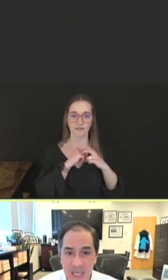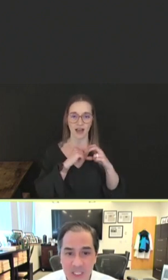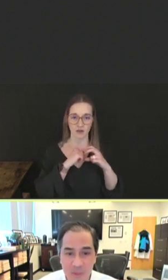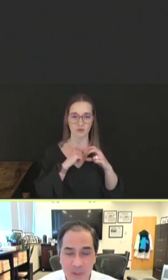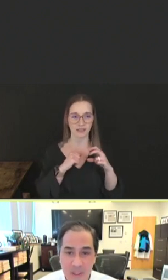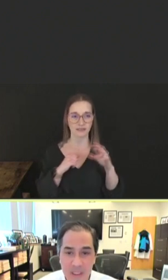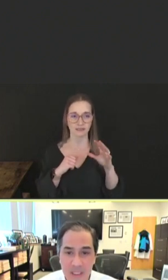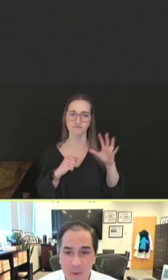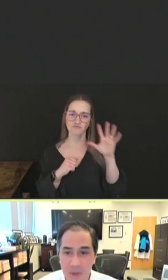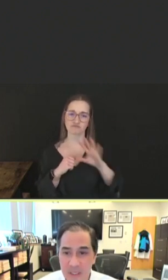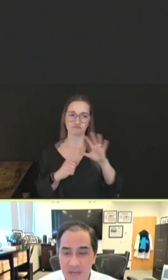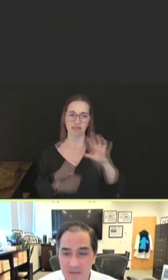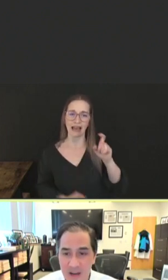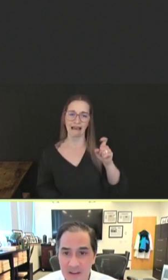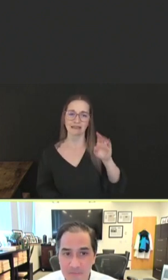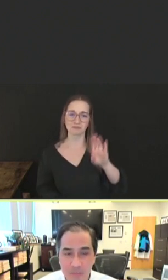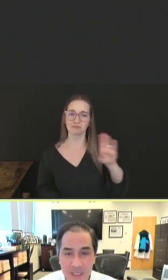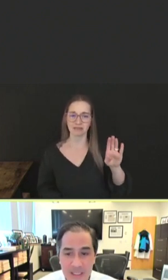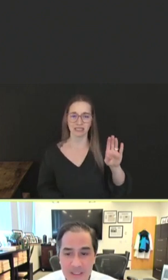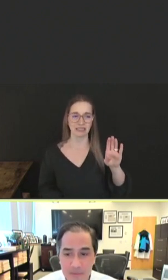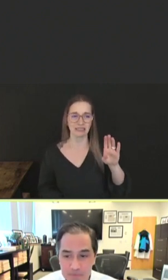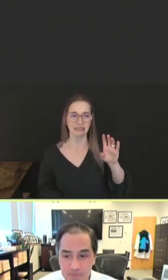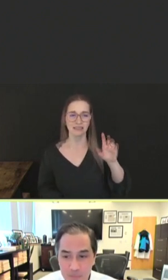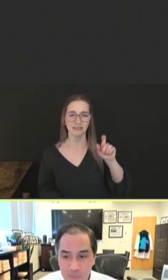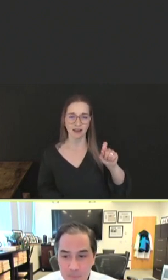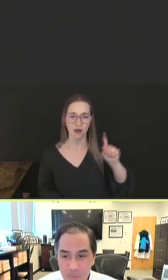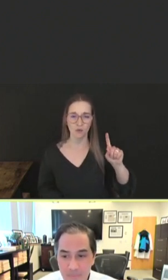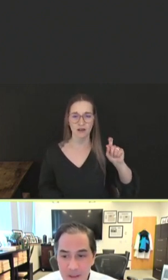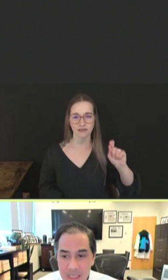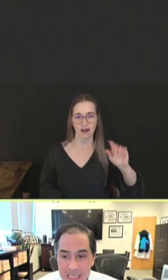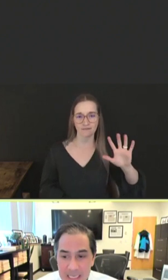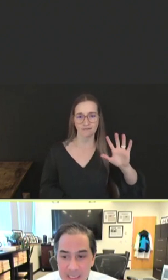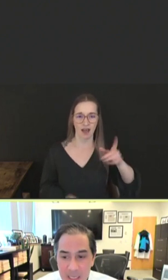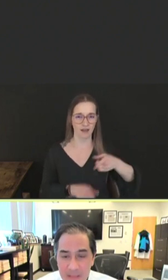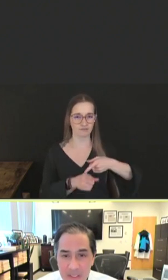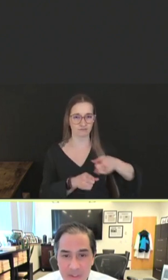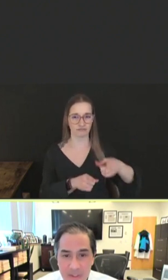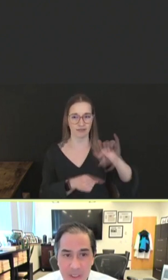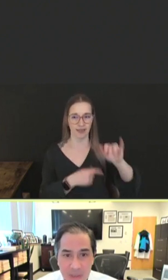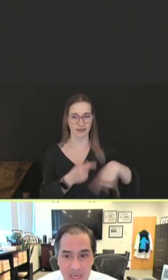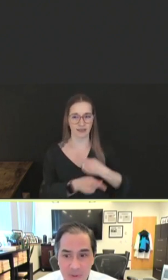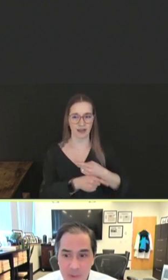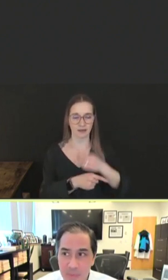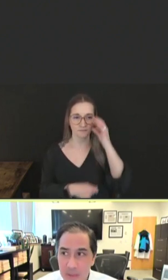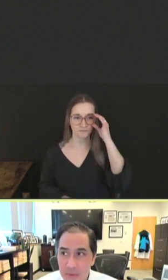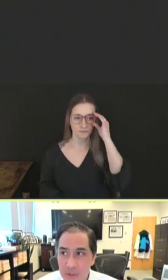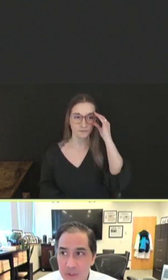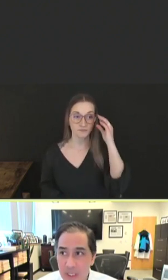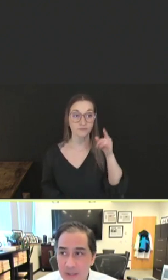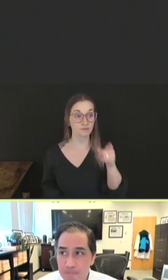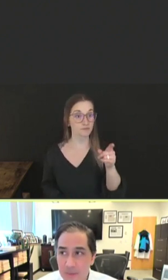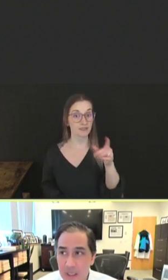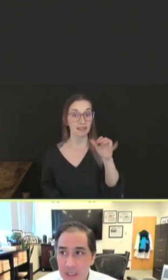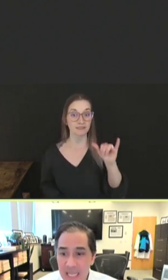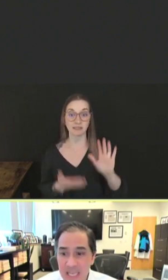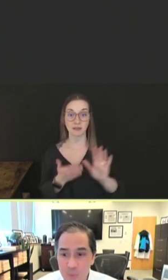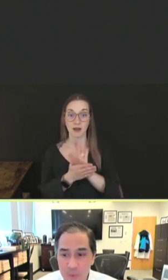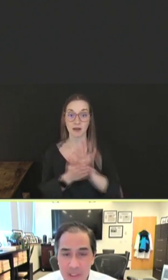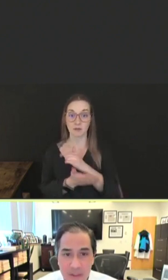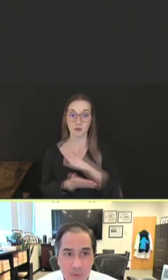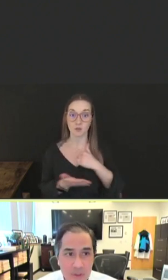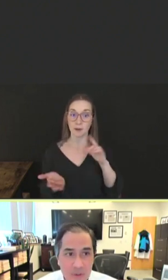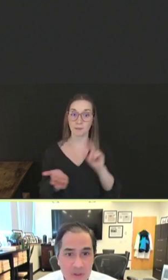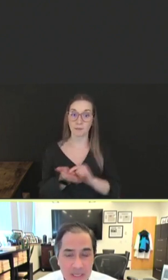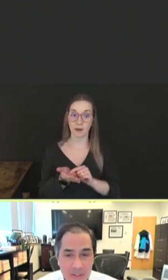XBB.1.5. Next slide. And this is a paper that we published last week in the new Internal Medicine,